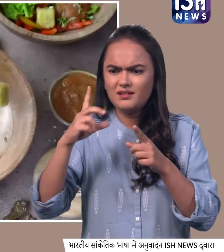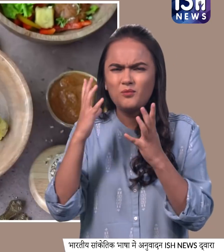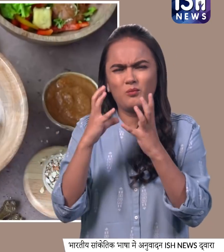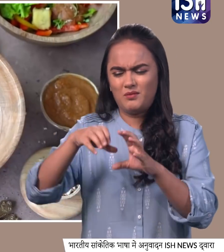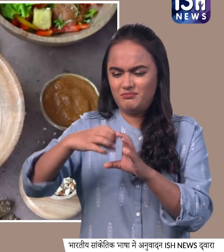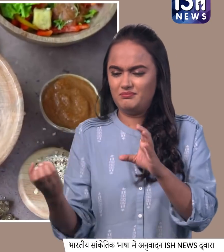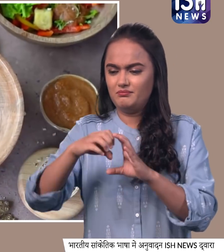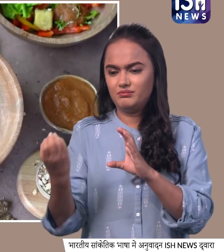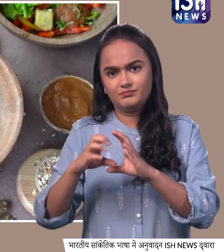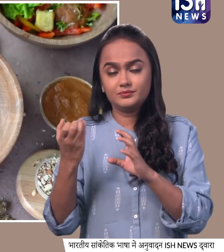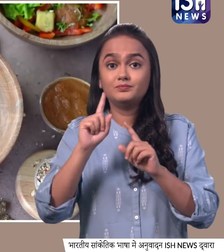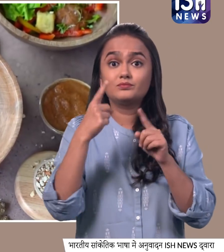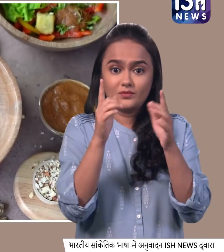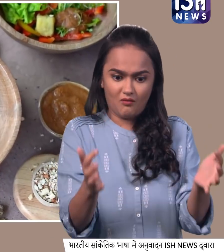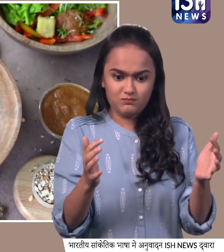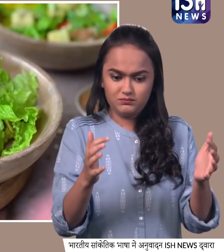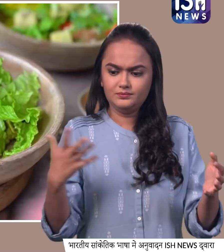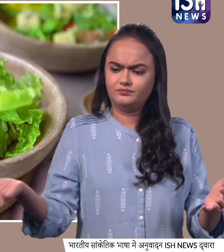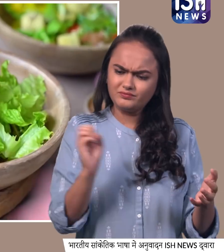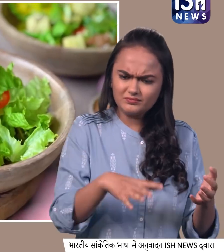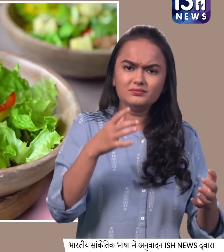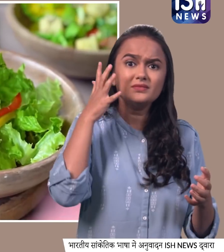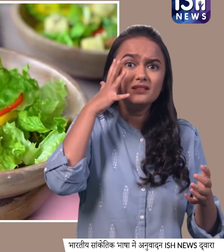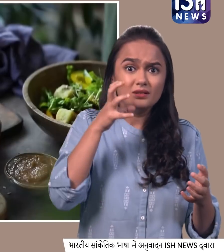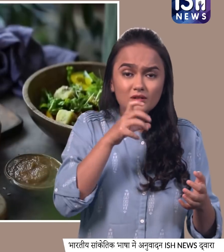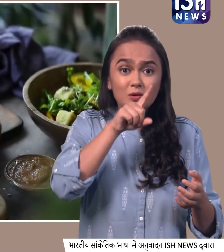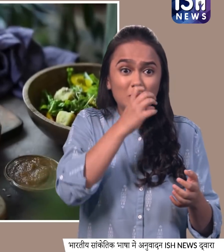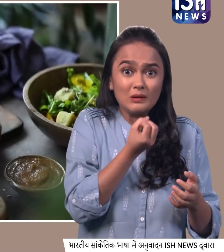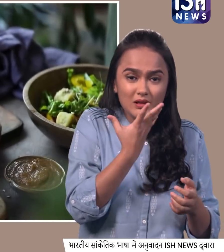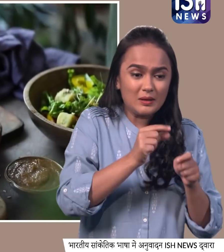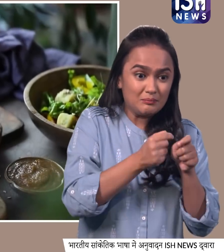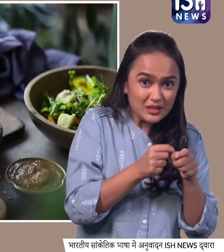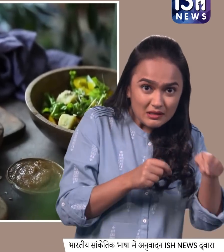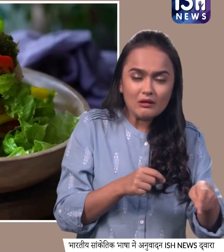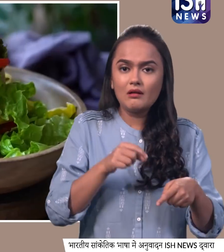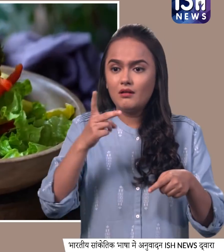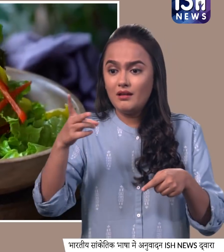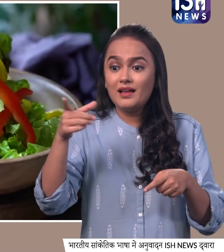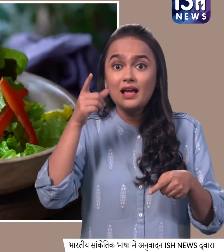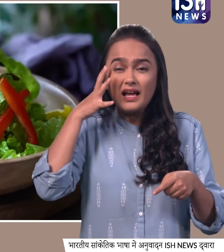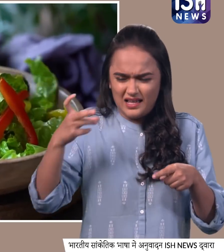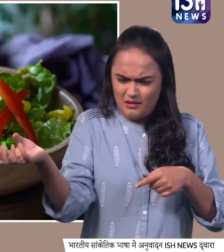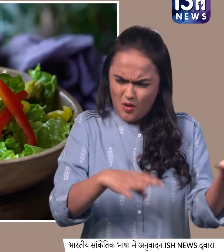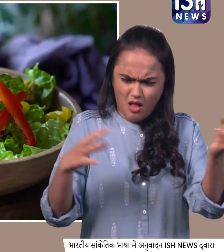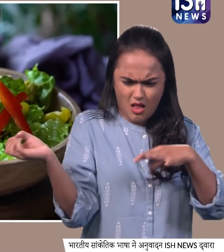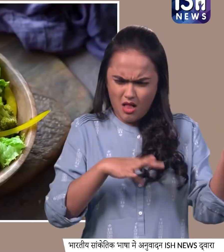Now take a big bowl and add your lettuce, capsicum, broccoli, sweet potato cubes, Add everything and mix it together